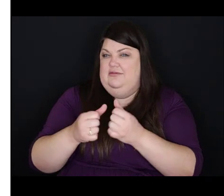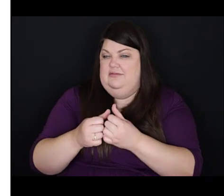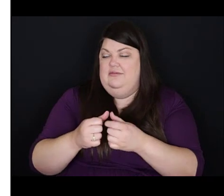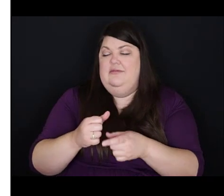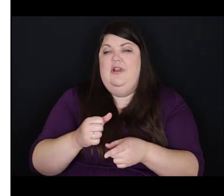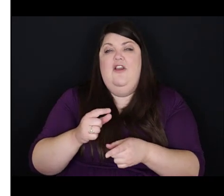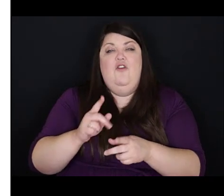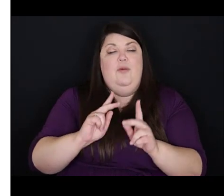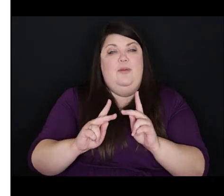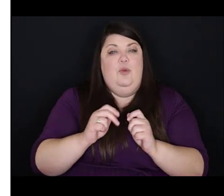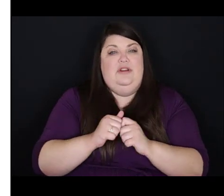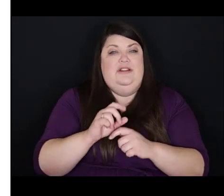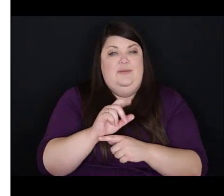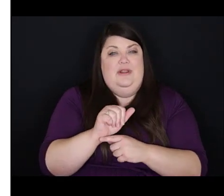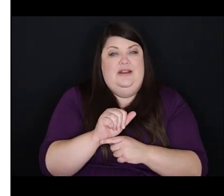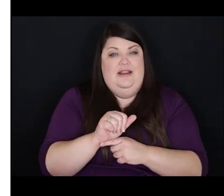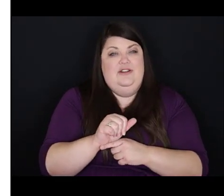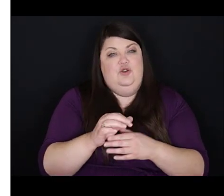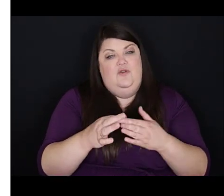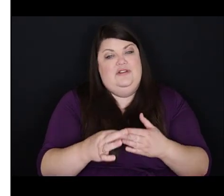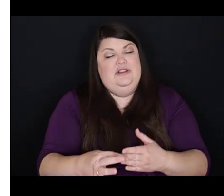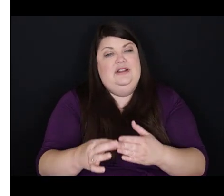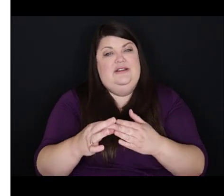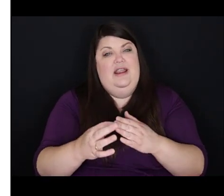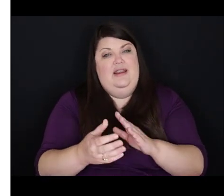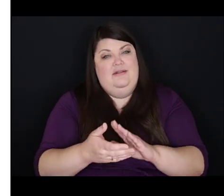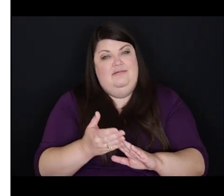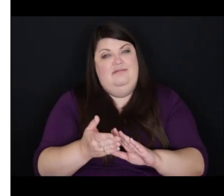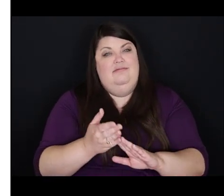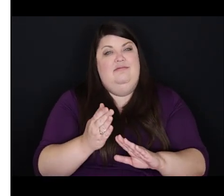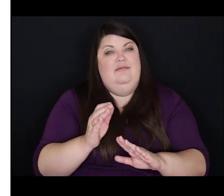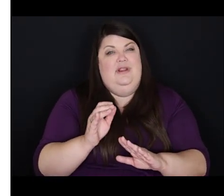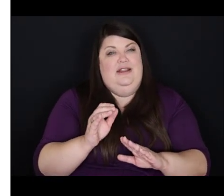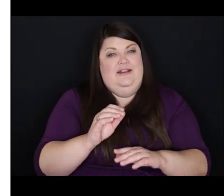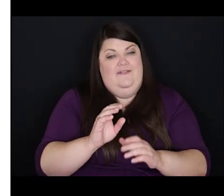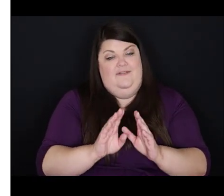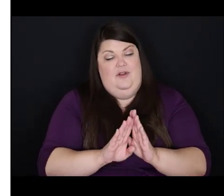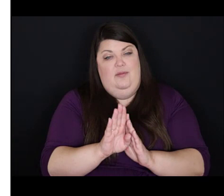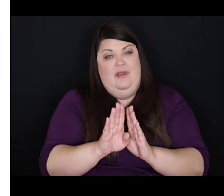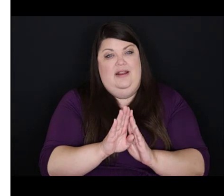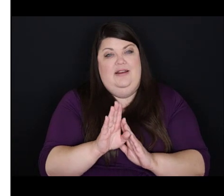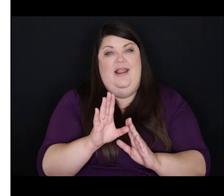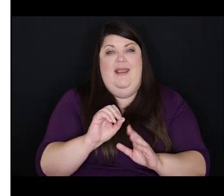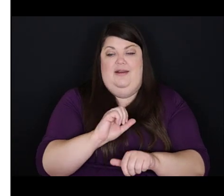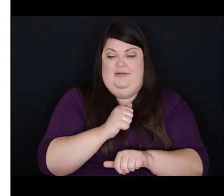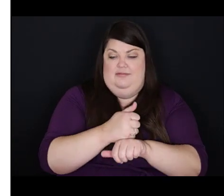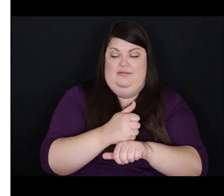facilitates the development and implementation of their individualized education programs